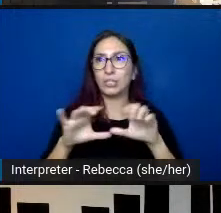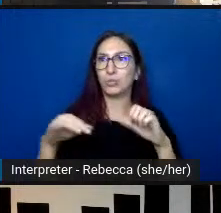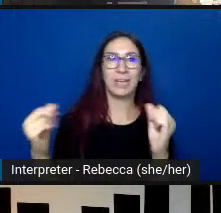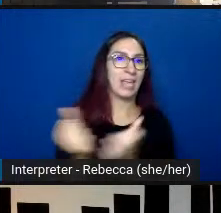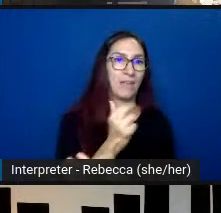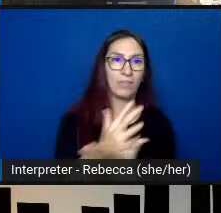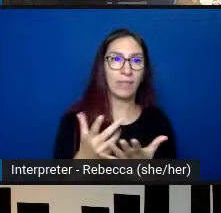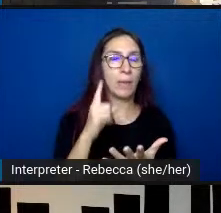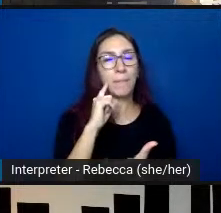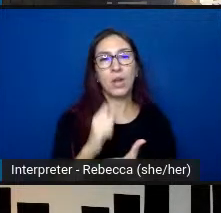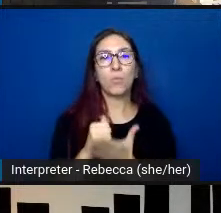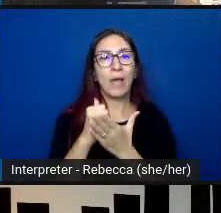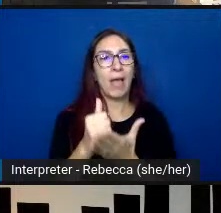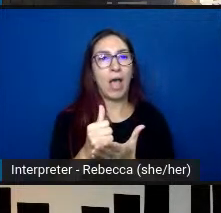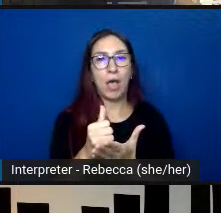You can expect as much as an